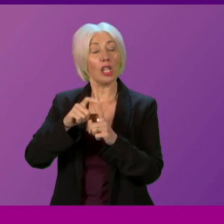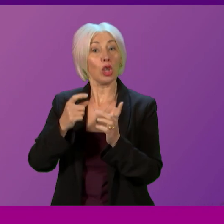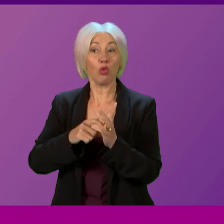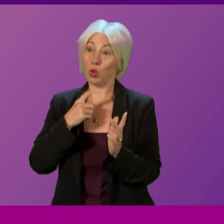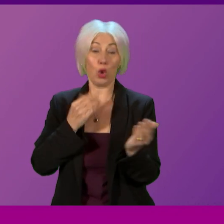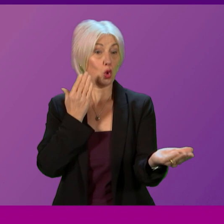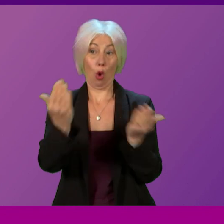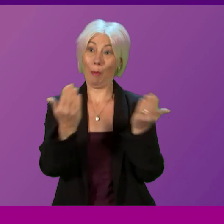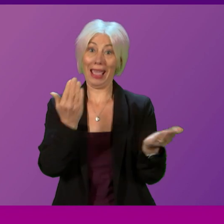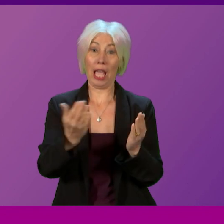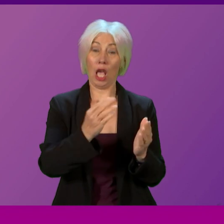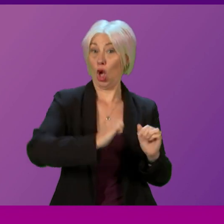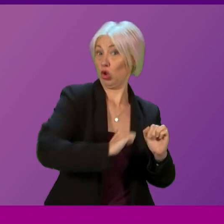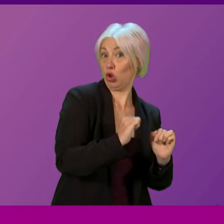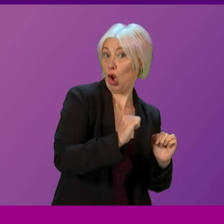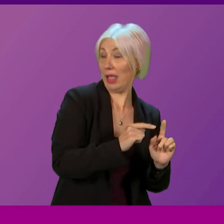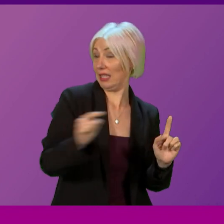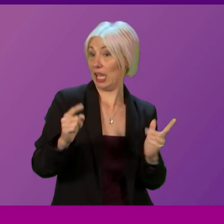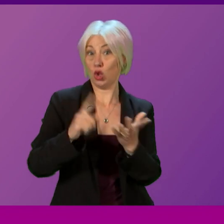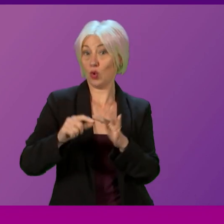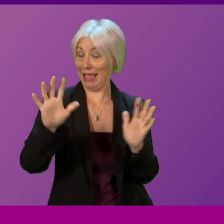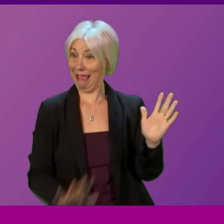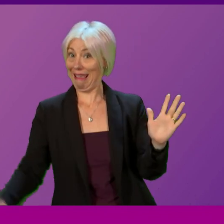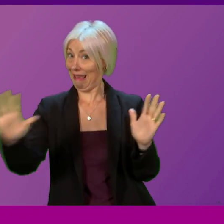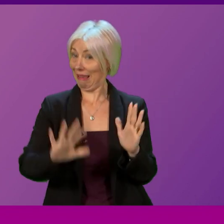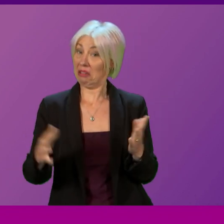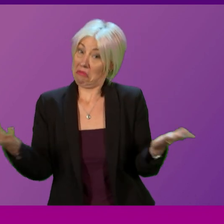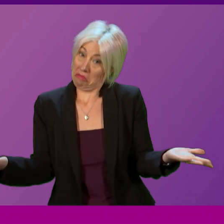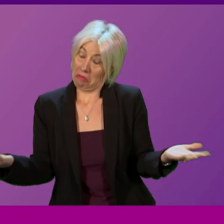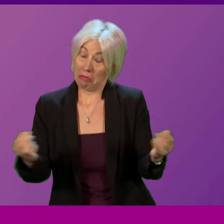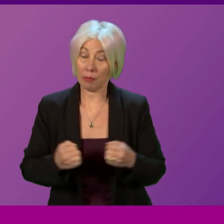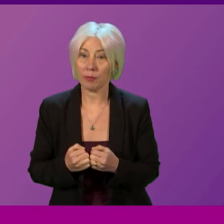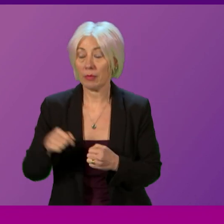between Scotland and the rest of the UK.